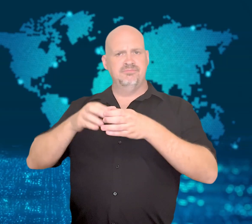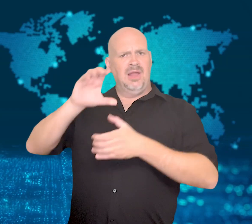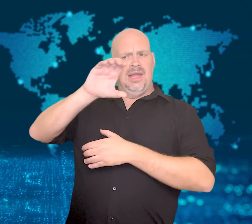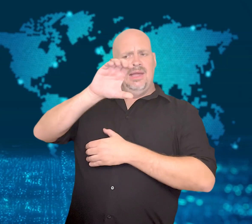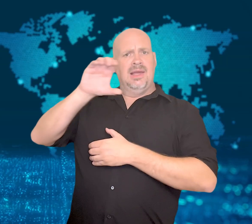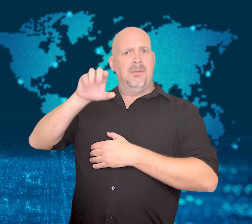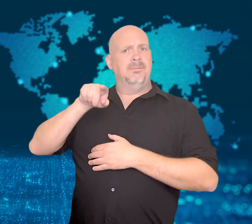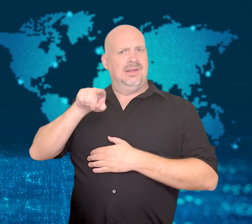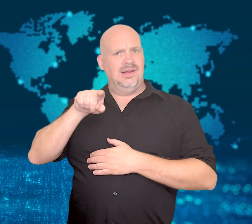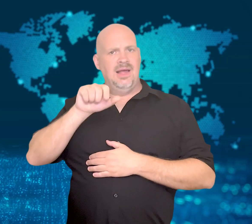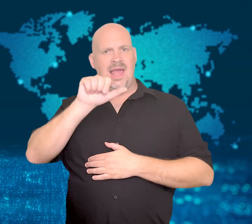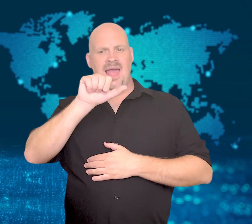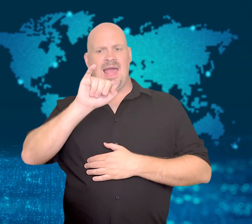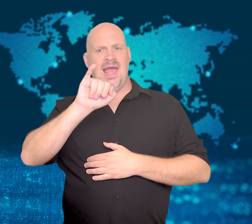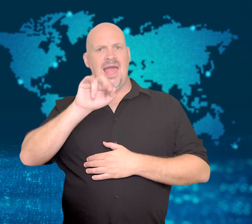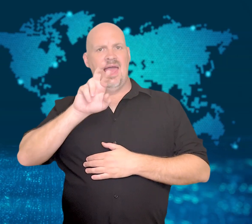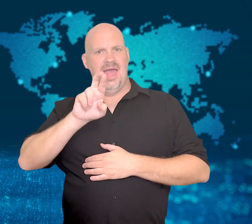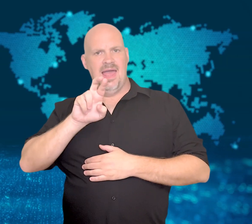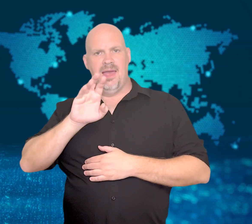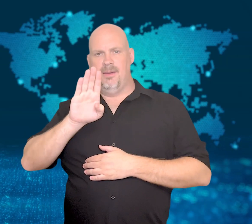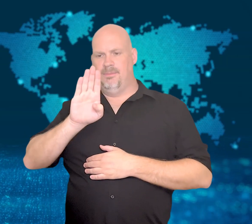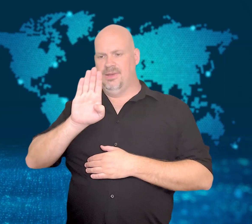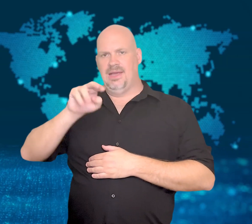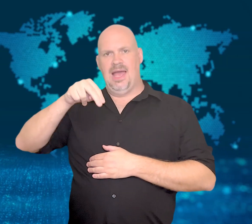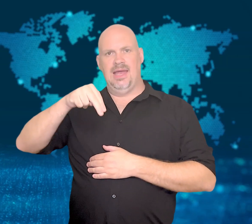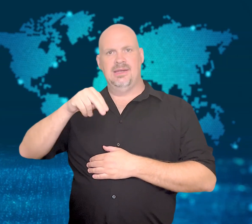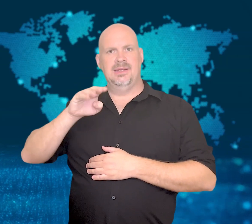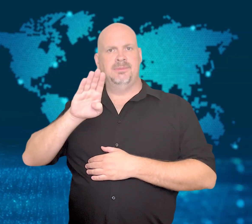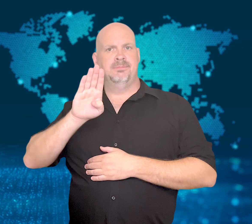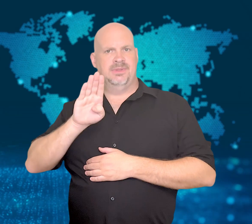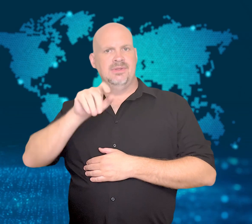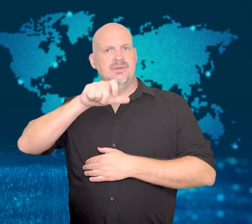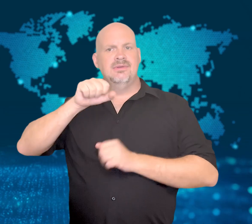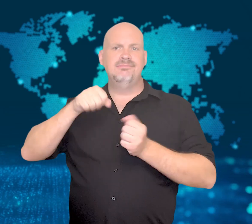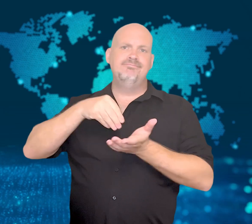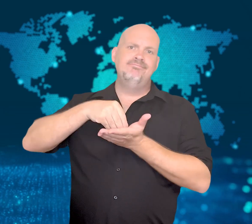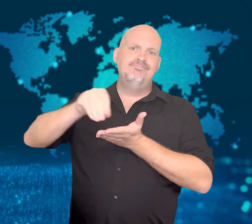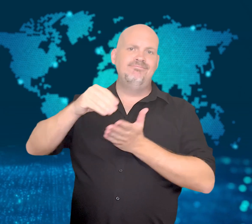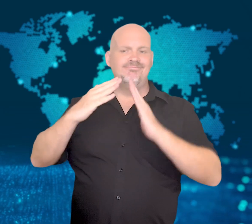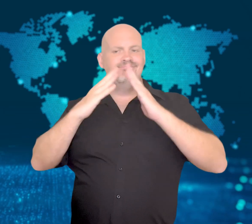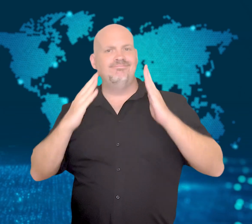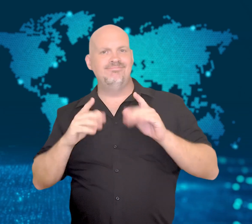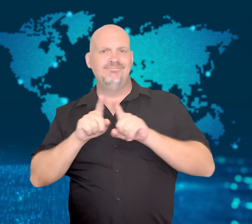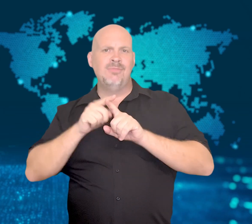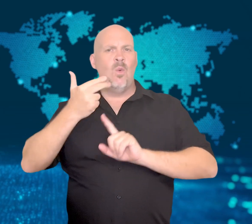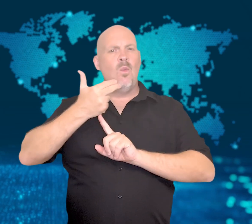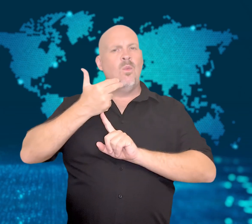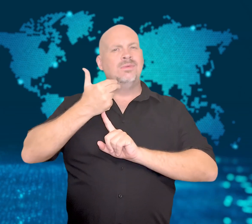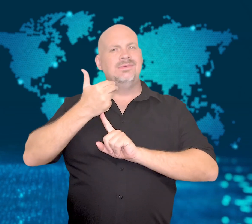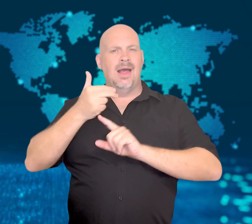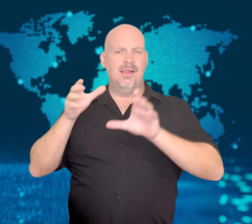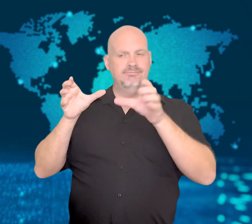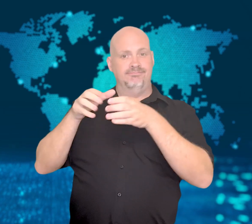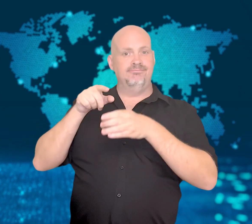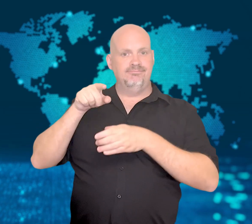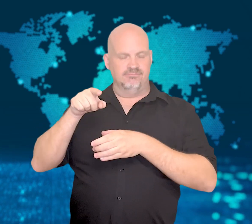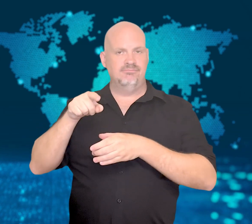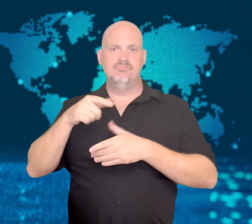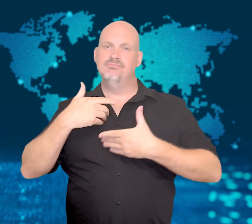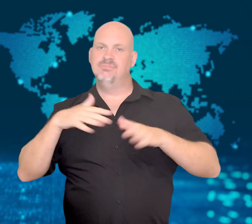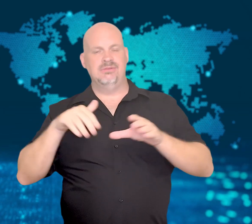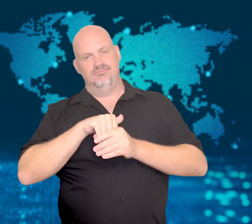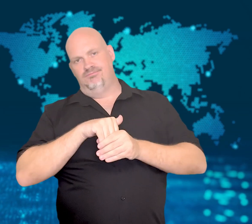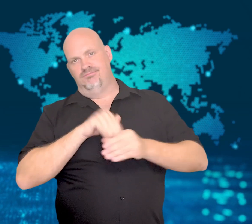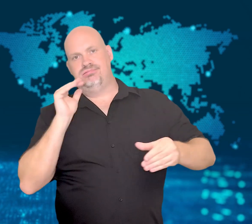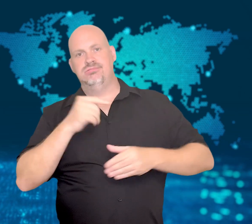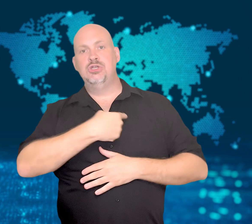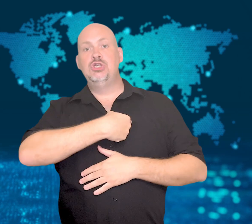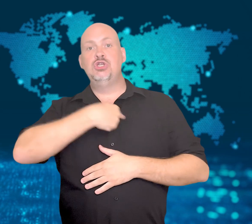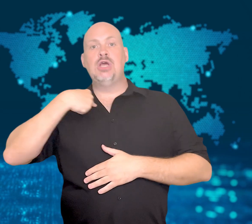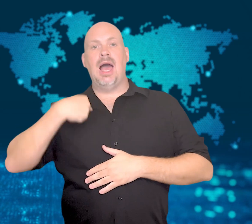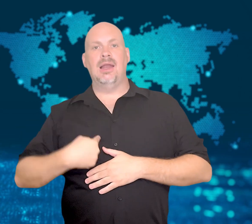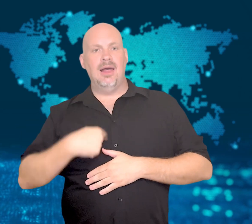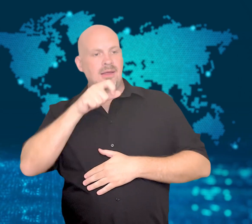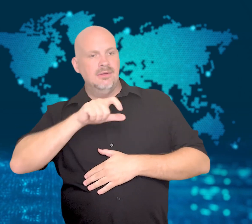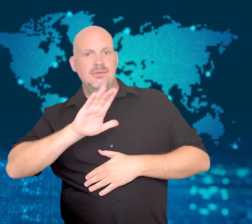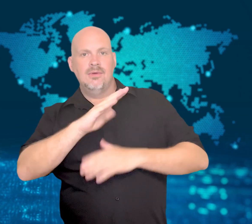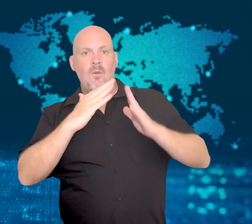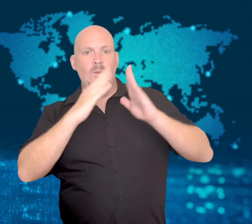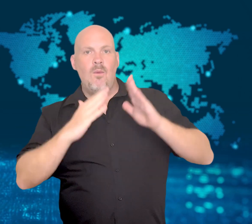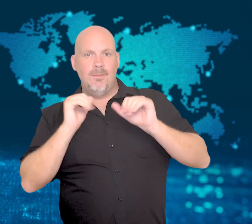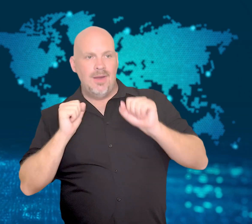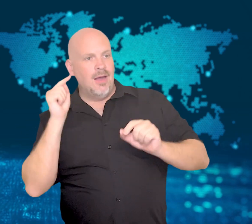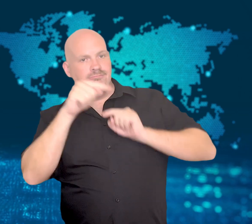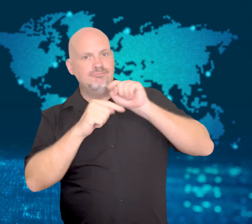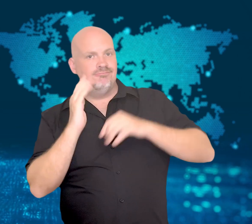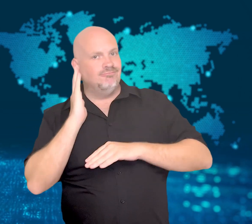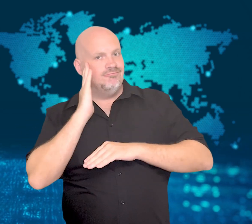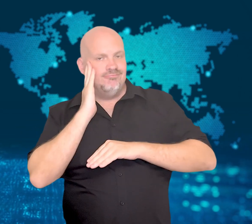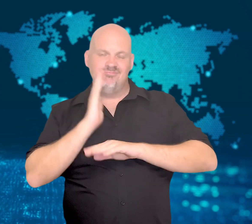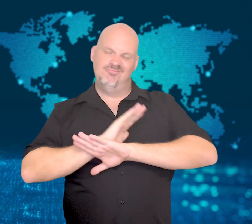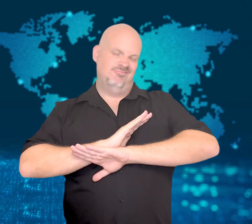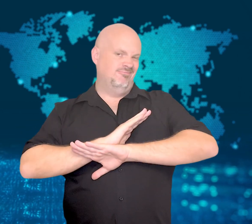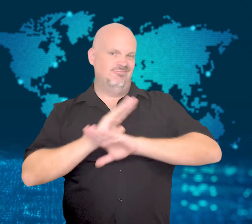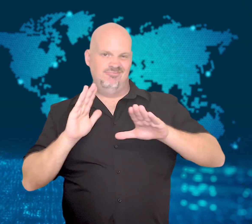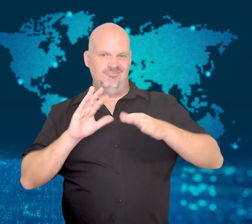[GAVIN]: Airbnb is pulling all China listings off its website as COVID-19 restrictions in the country extend.